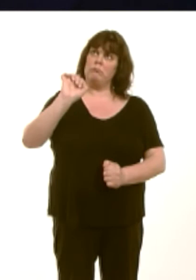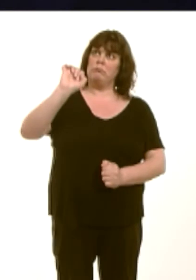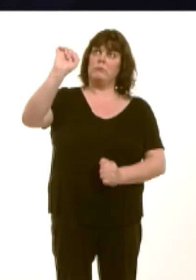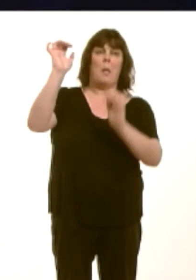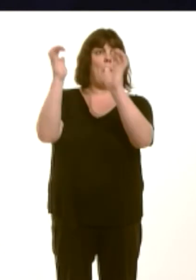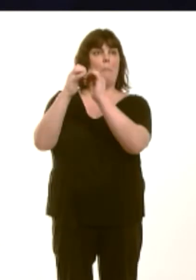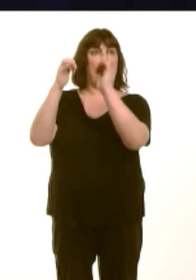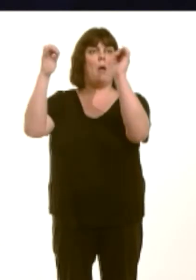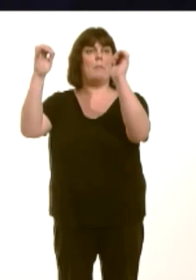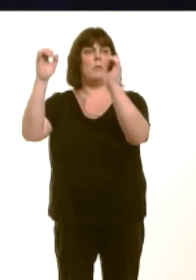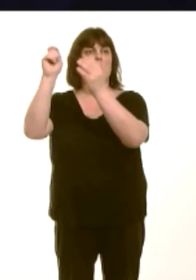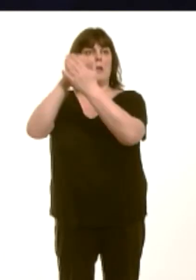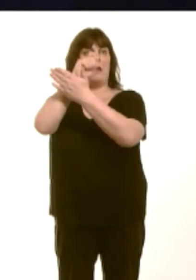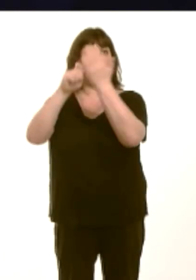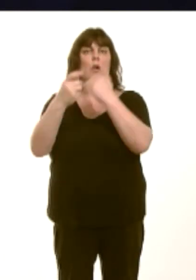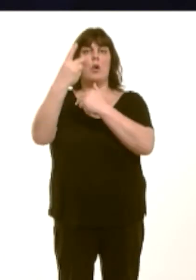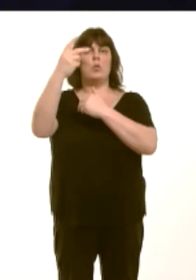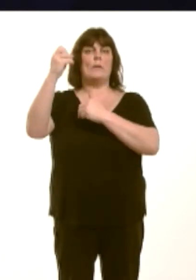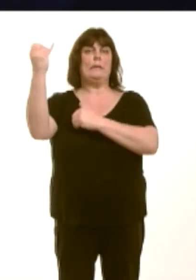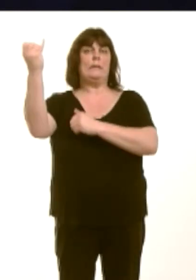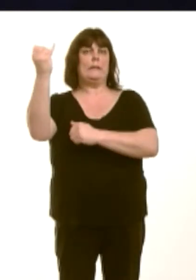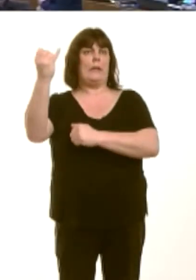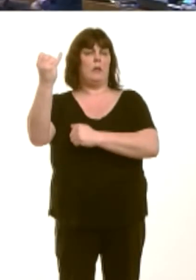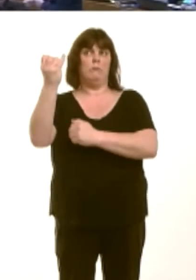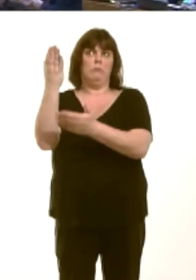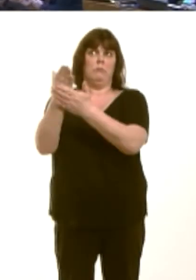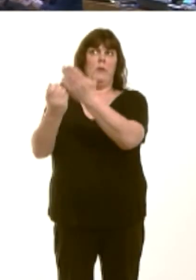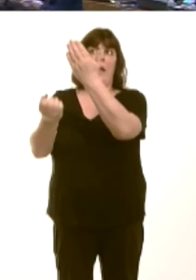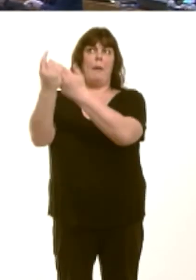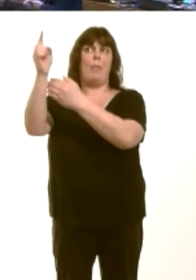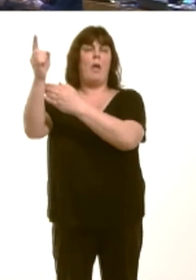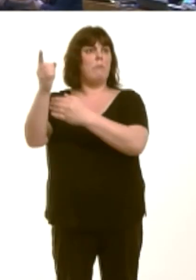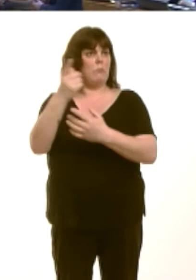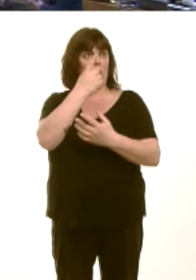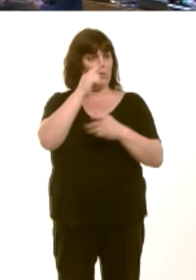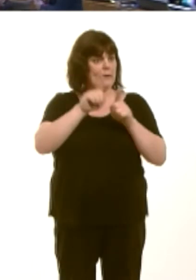in 2016, would the First Minister be of the view that it would be appropriate for that to happen in Wales also?